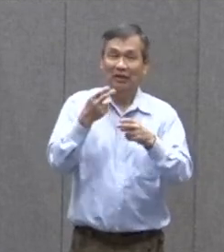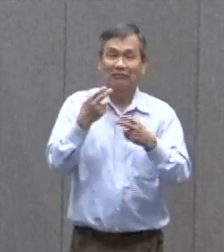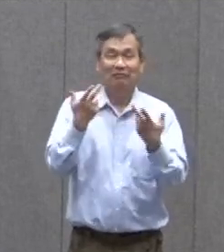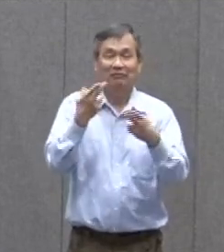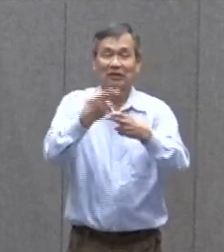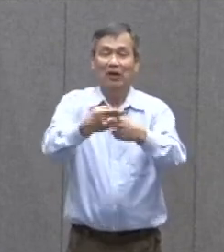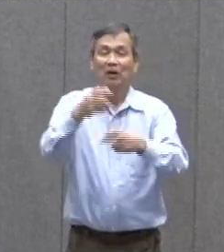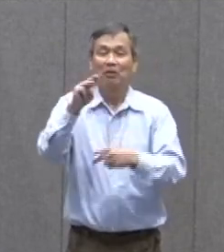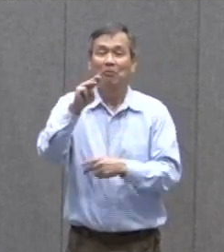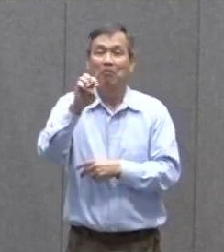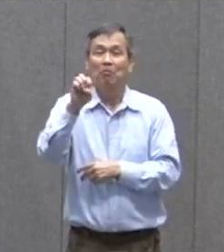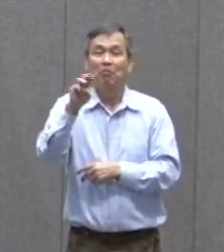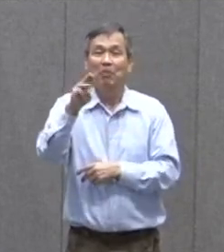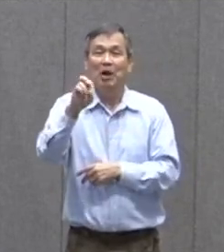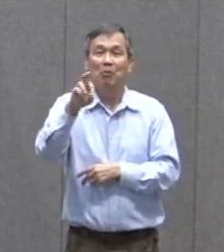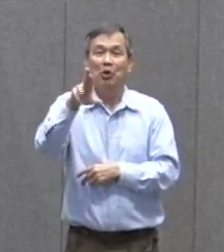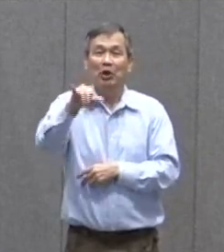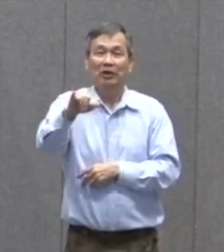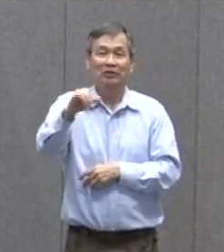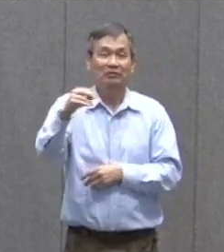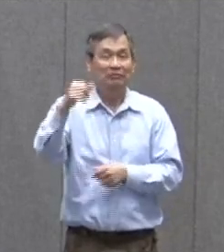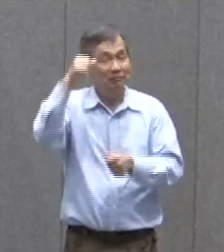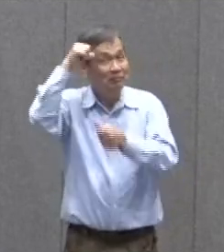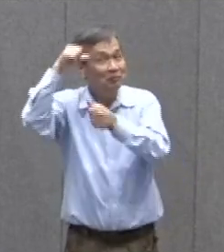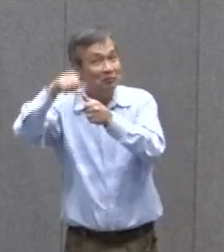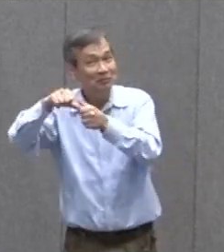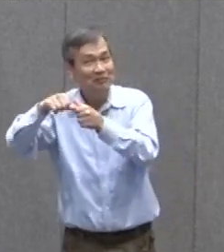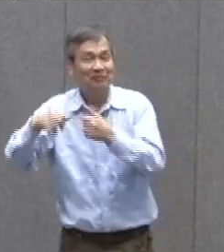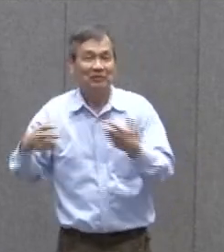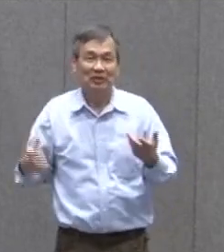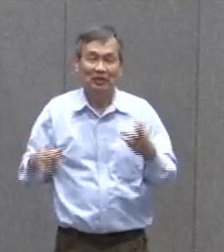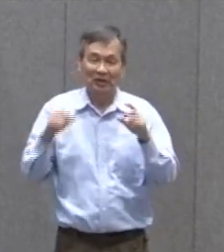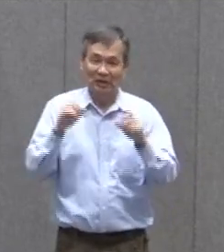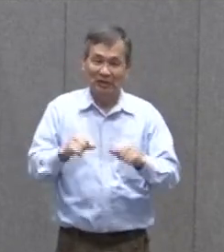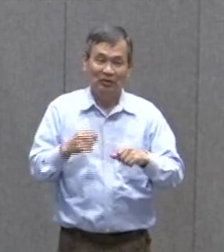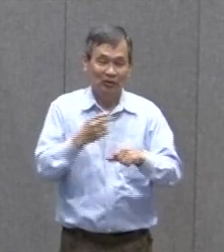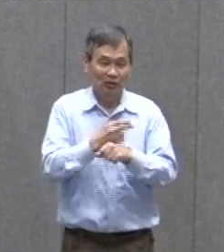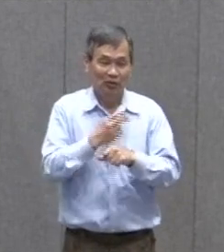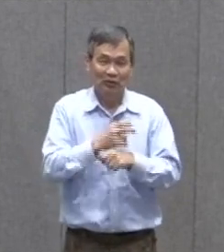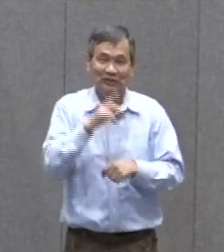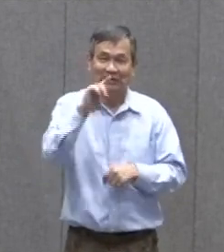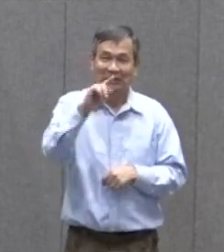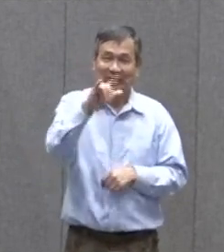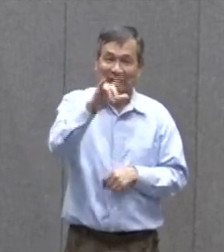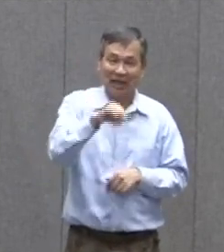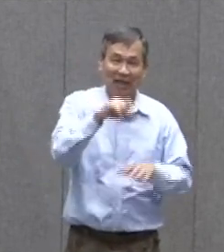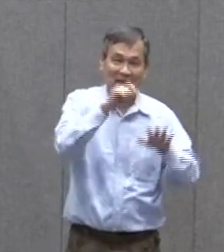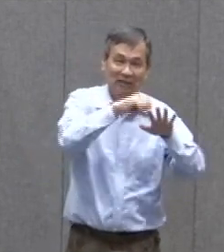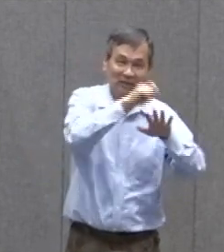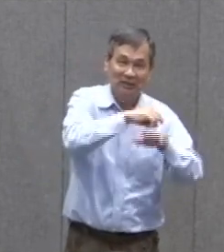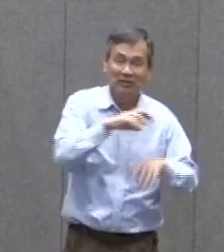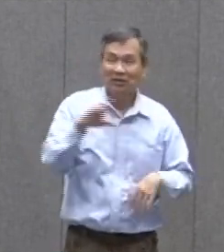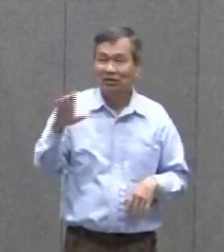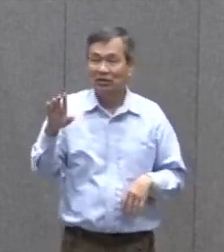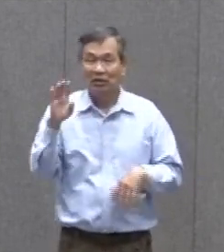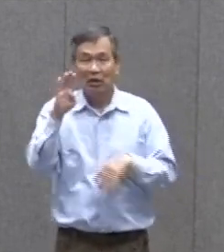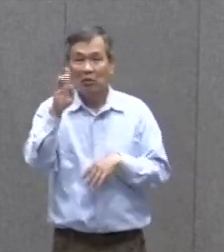If you're ready for a challenge at home, you could also represent instead of using tally marks, you could use hundred blocks or a number name.